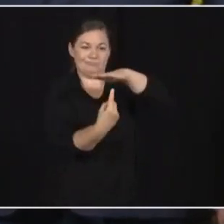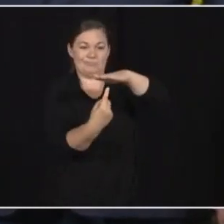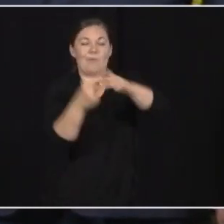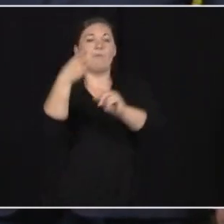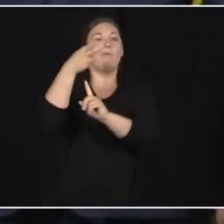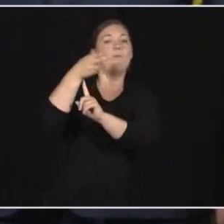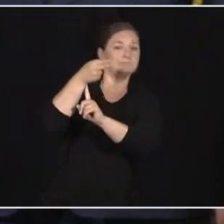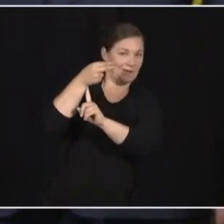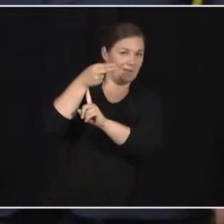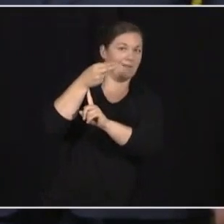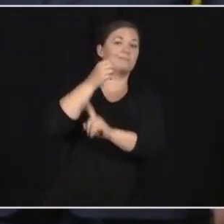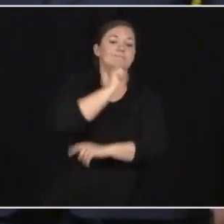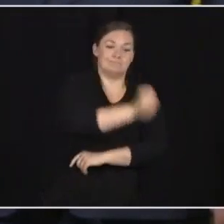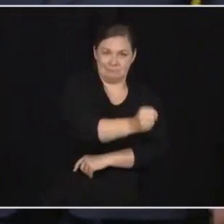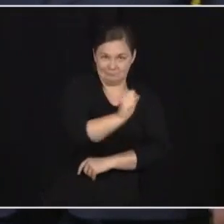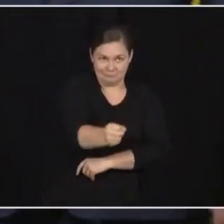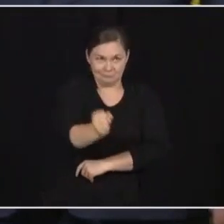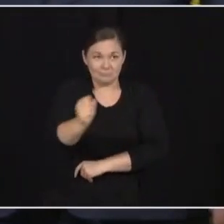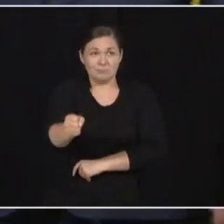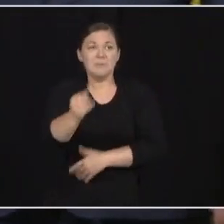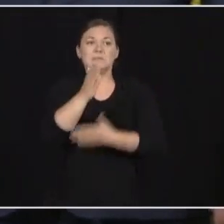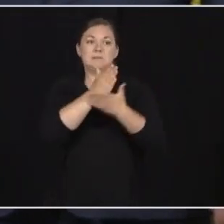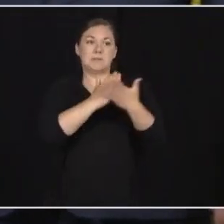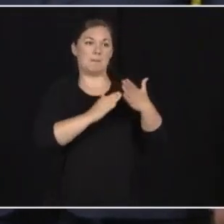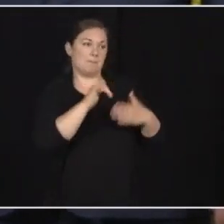settings and there are some that are on the farm.